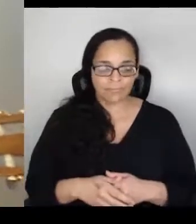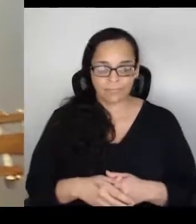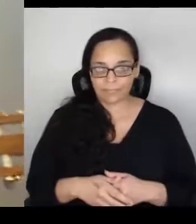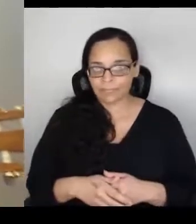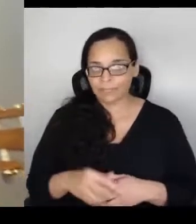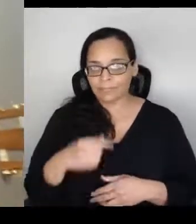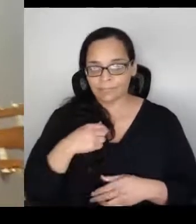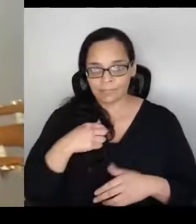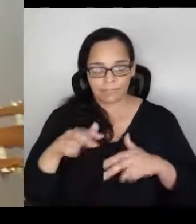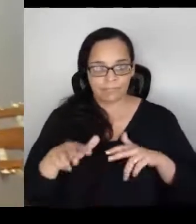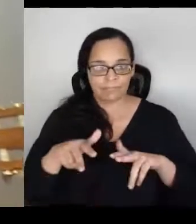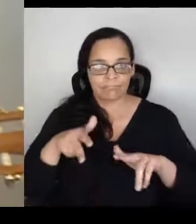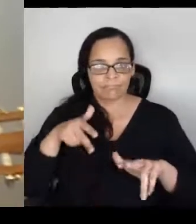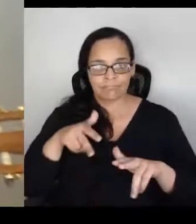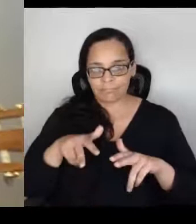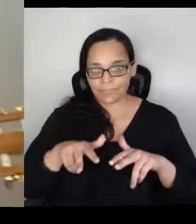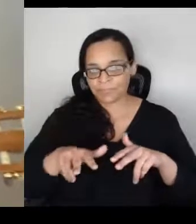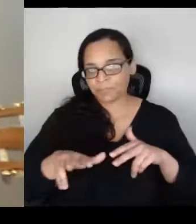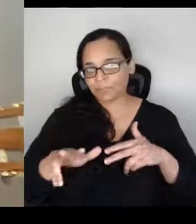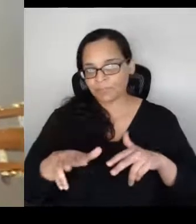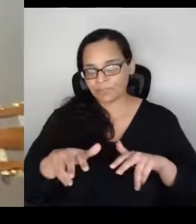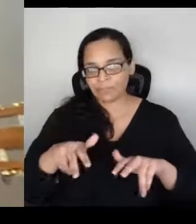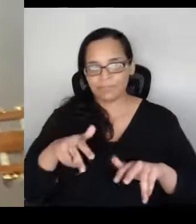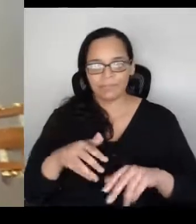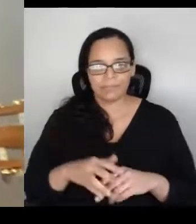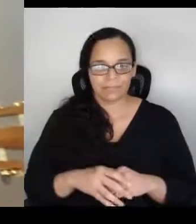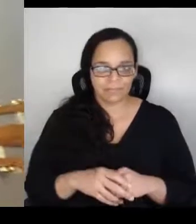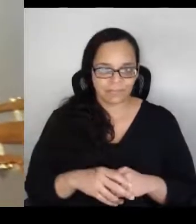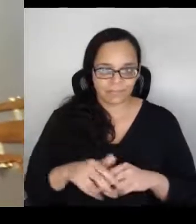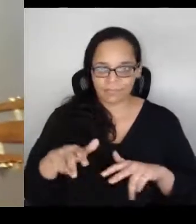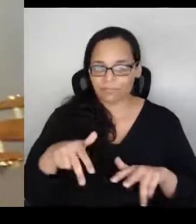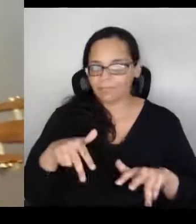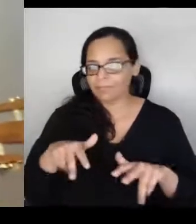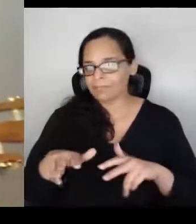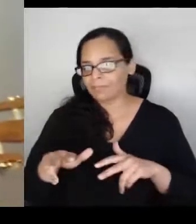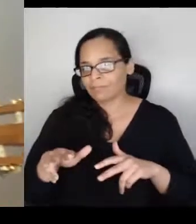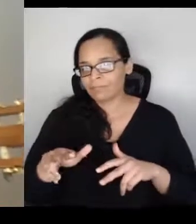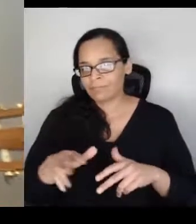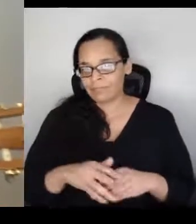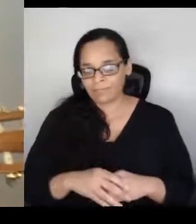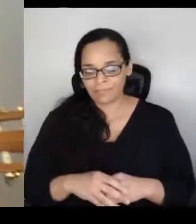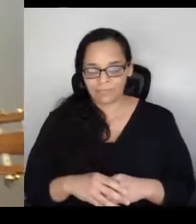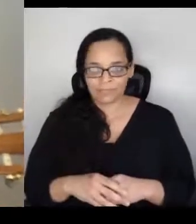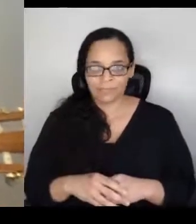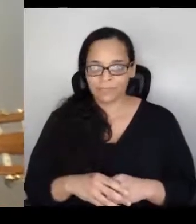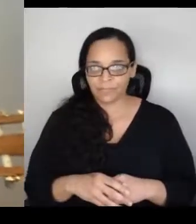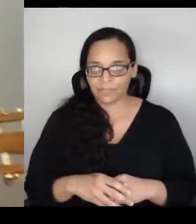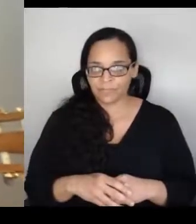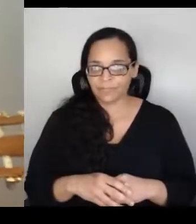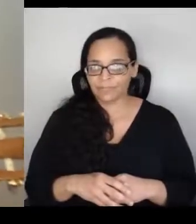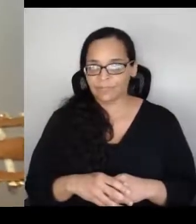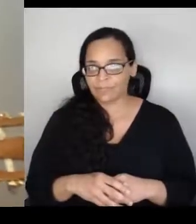Voy caminando Oh ooh ooh